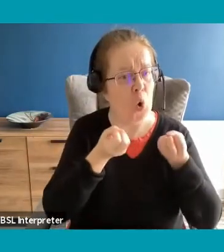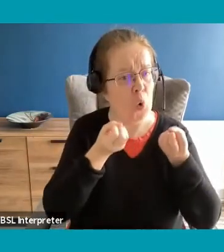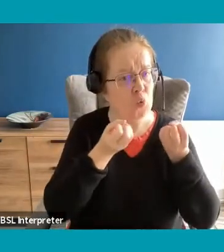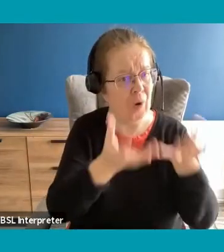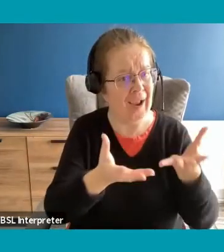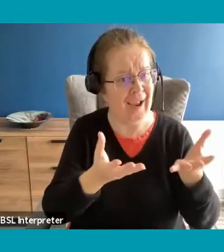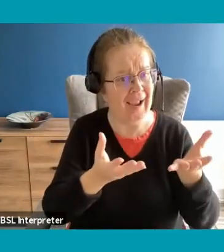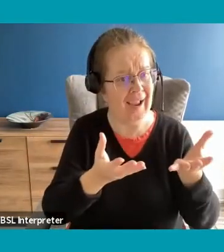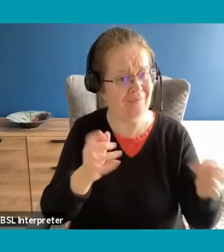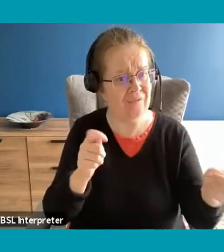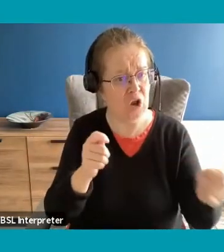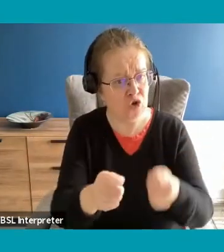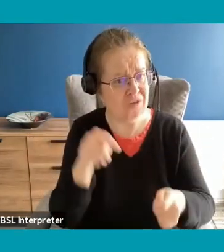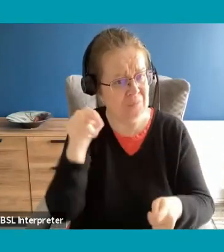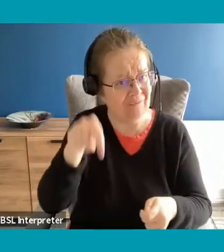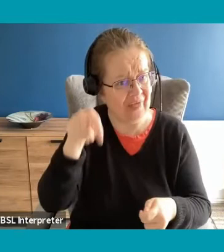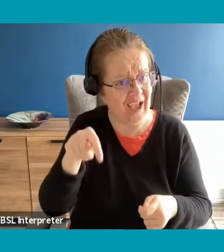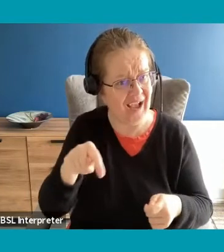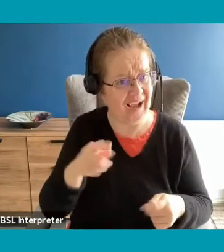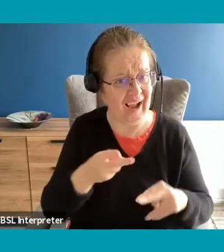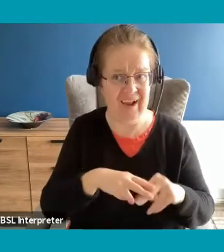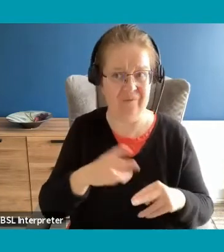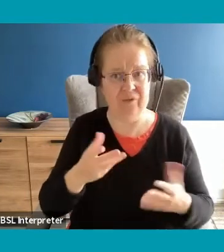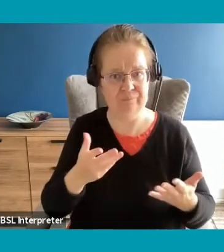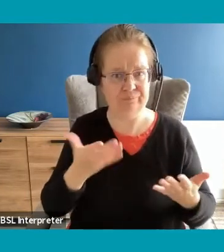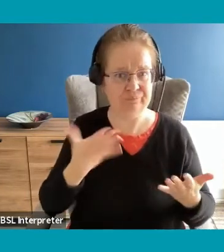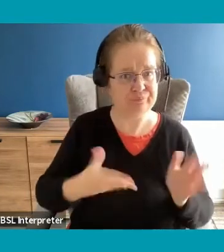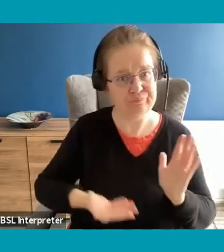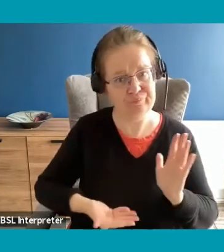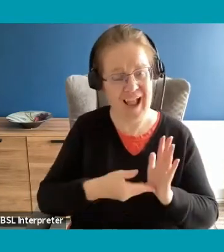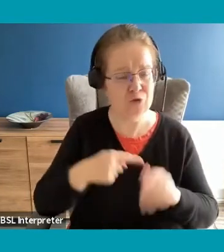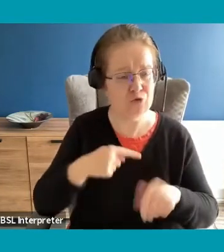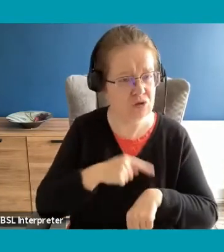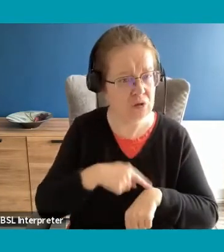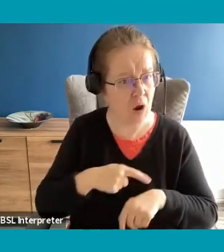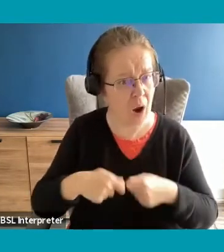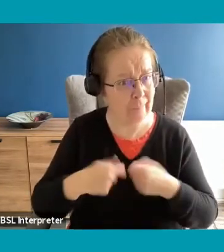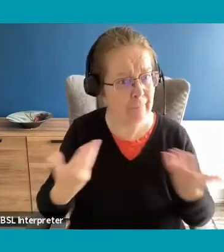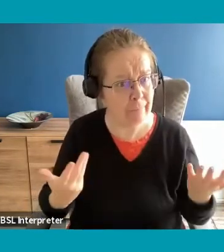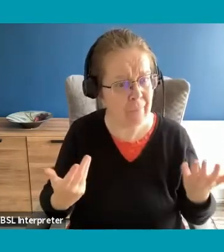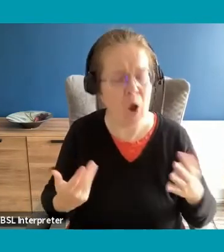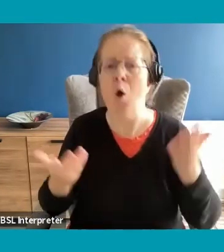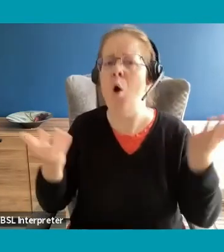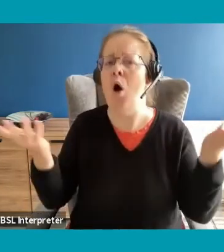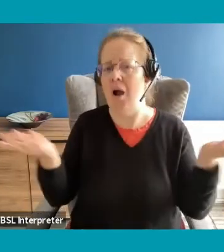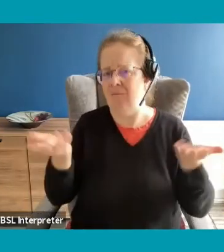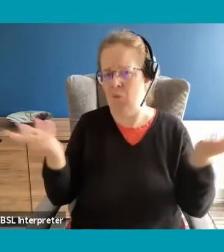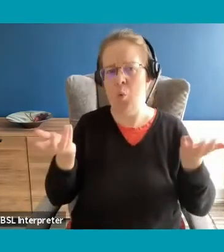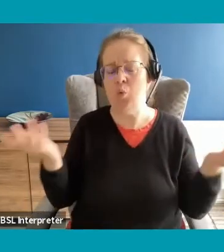To candidates and things like that, if any they need a little bit more extra time, etc. Yeah, of course, obviously everything you know we we